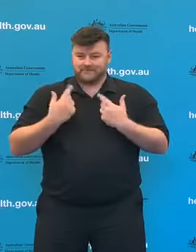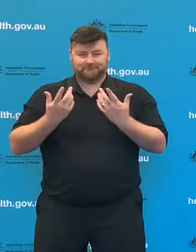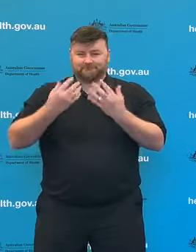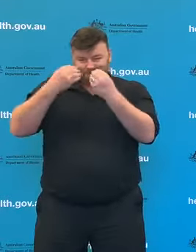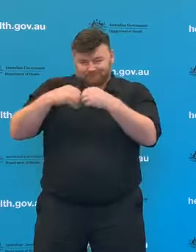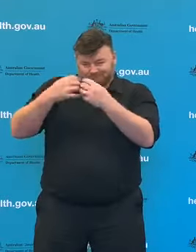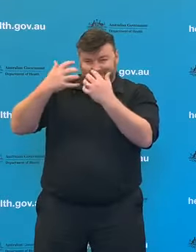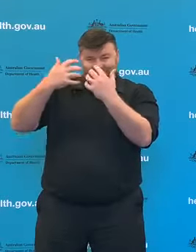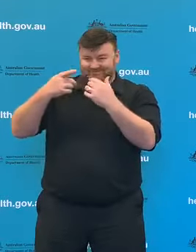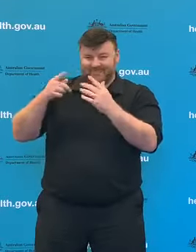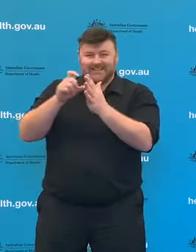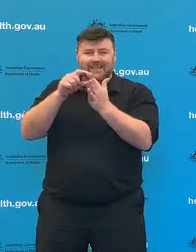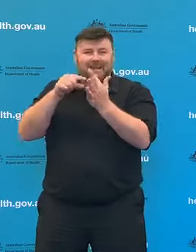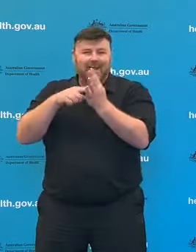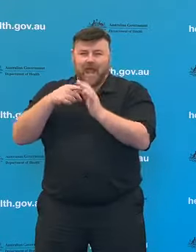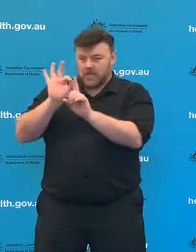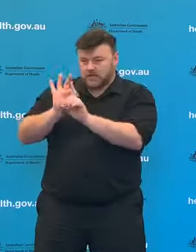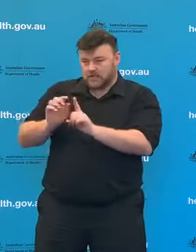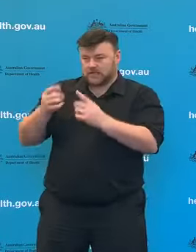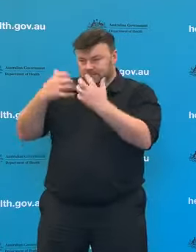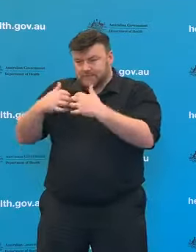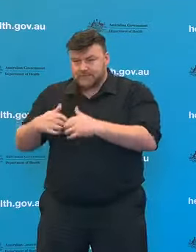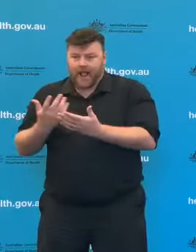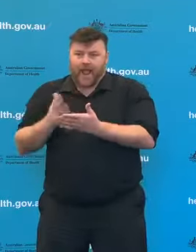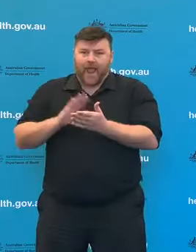about how this is going to be operational